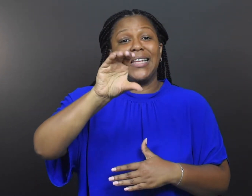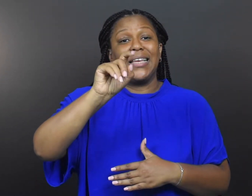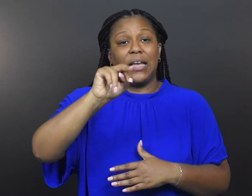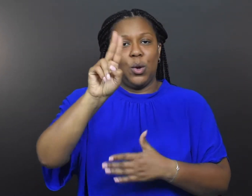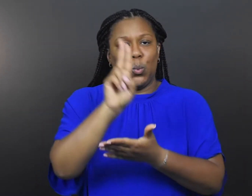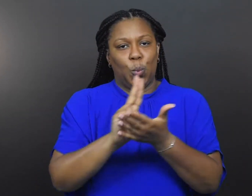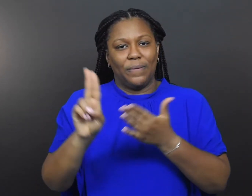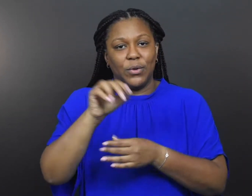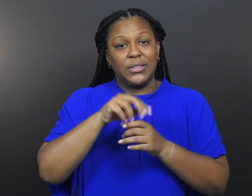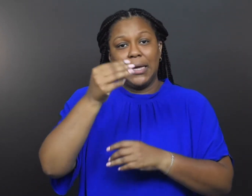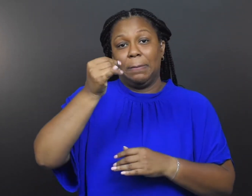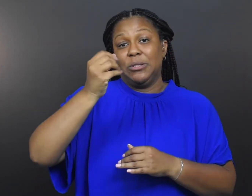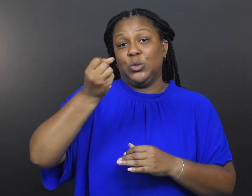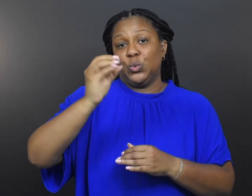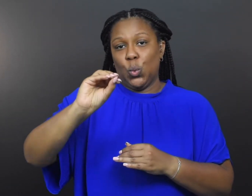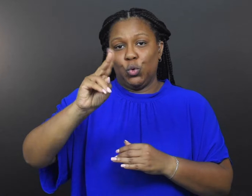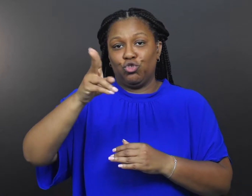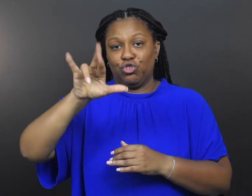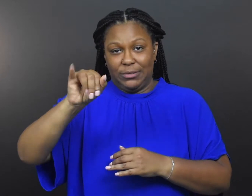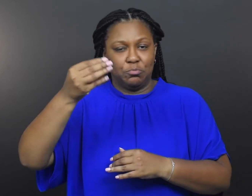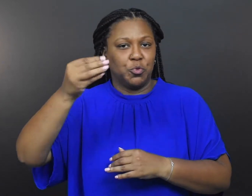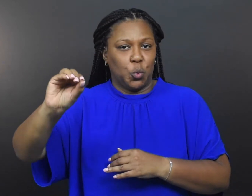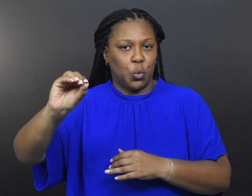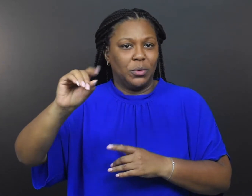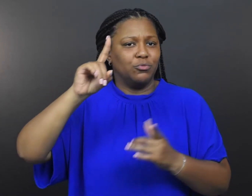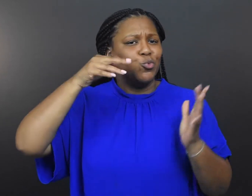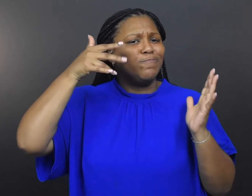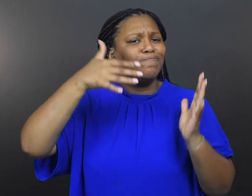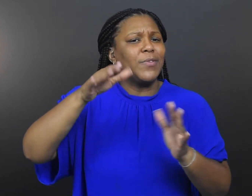enrolled at Lincoln University in Missouri to study biology.